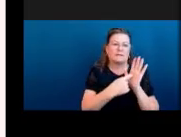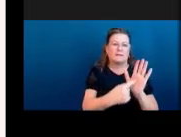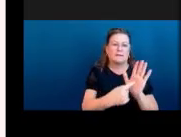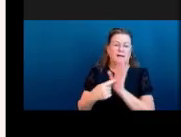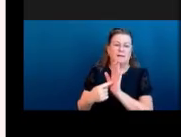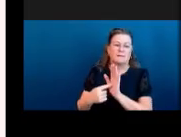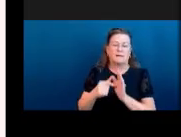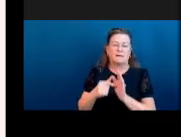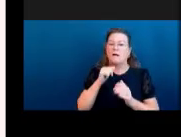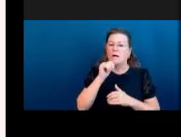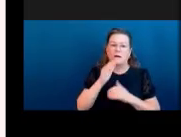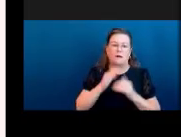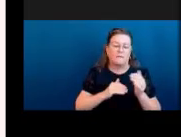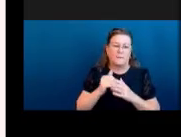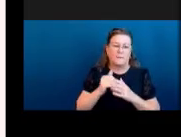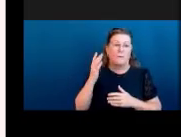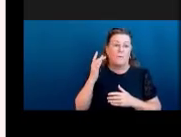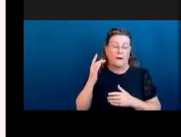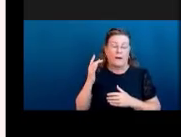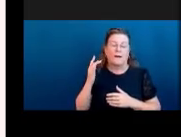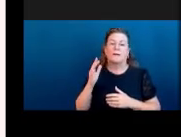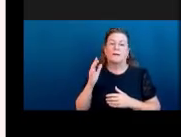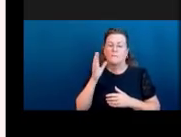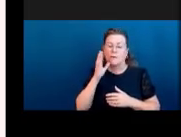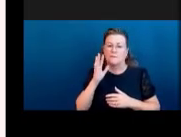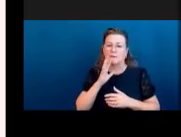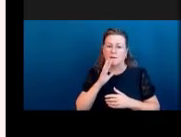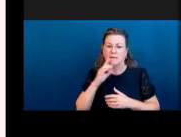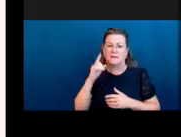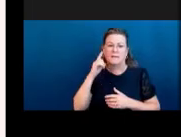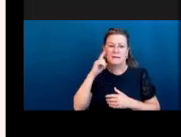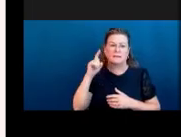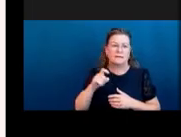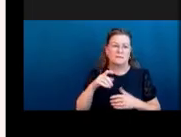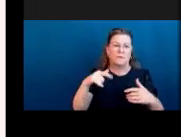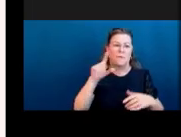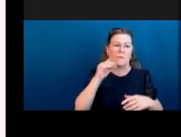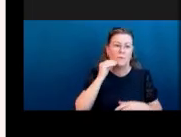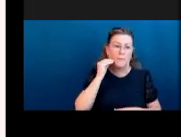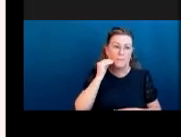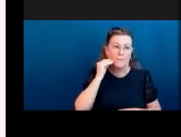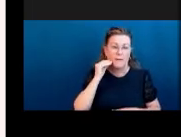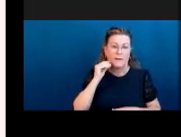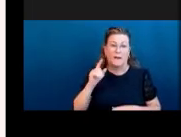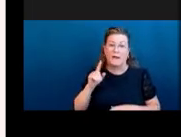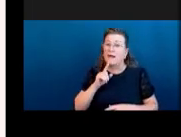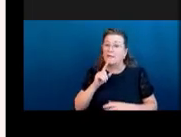uncomfortable because we're talking he thinks he has to go home, and they're really subtle if you're not paying attention.